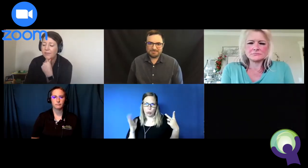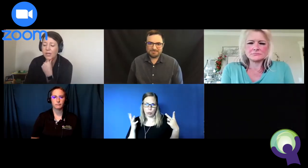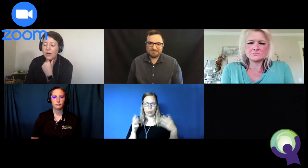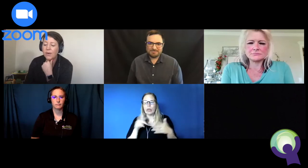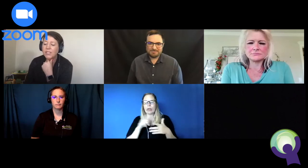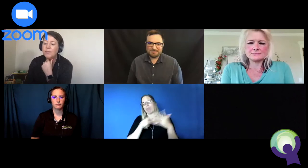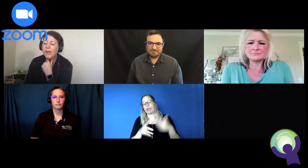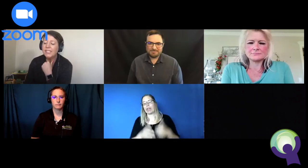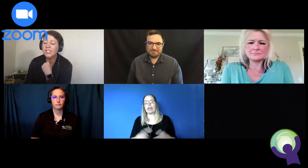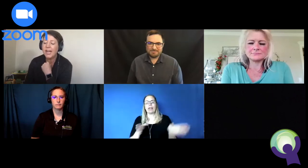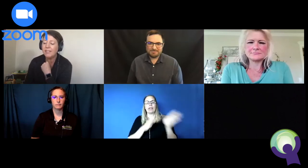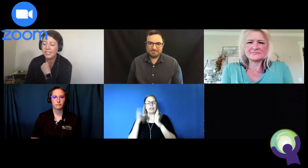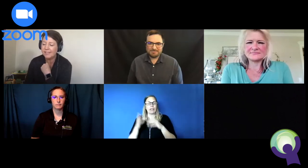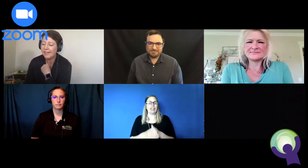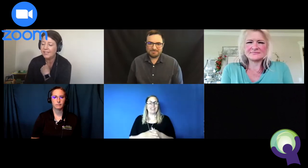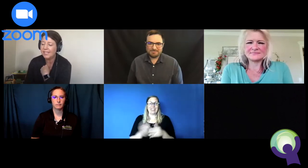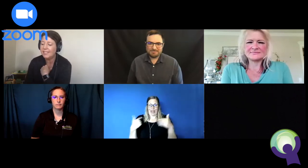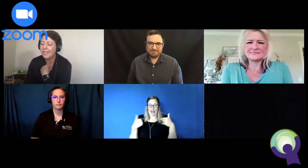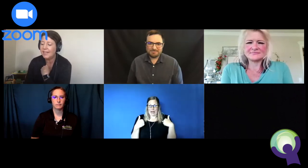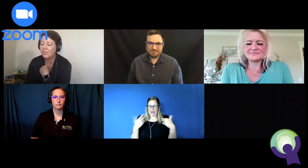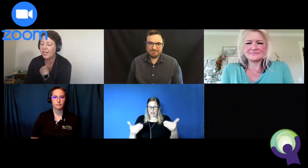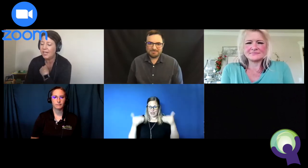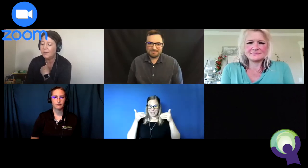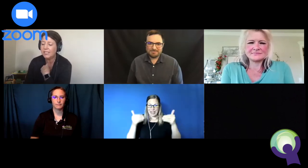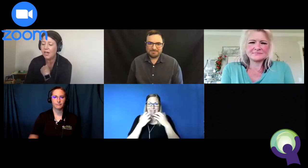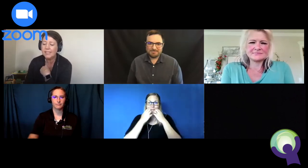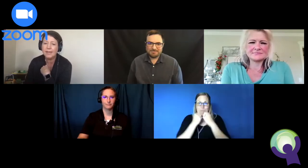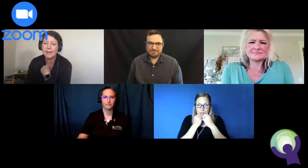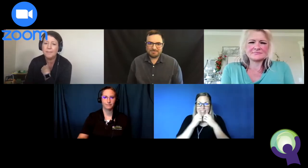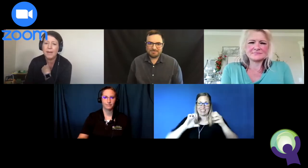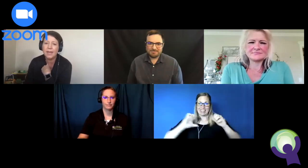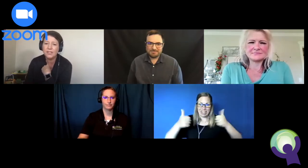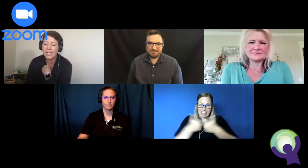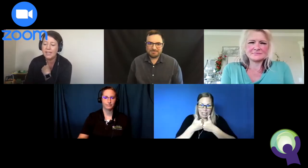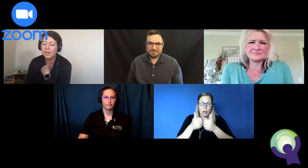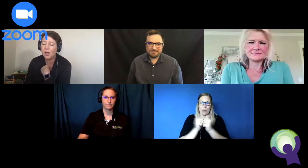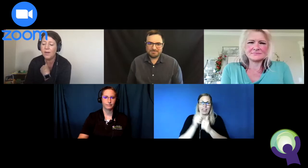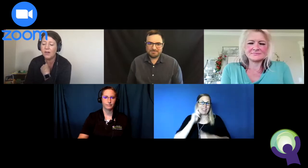we are going to embrace the challenges of assessing a deaf child who has autism by understanding the co-occurrence.